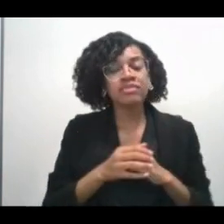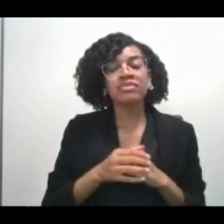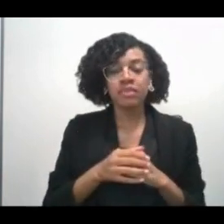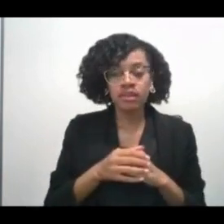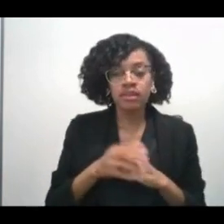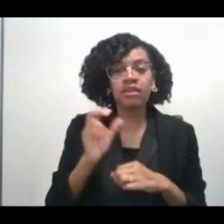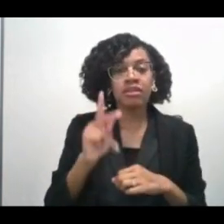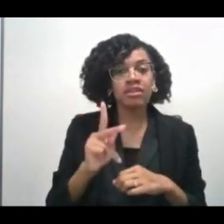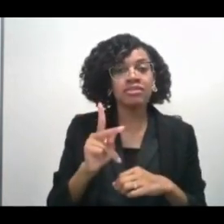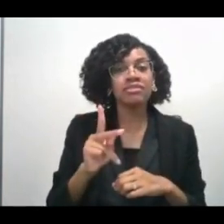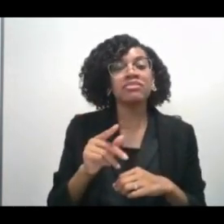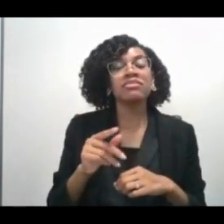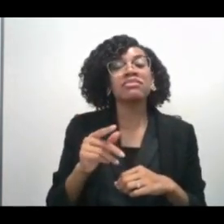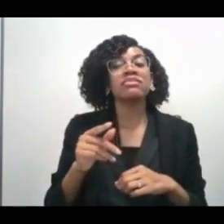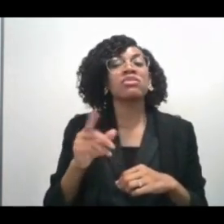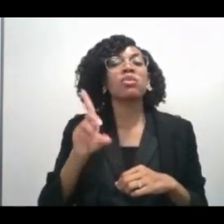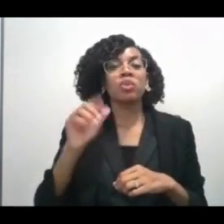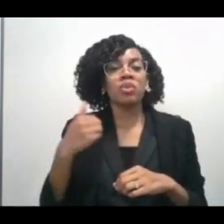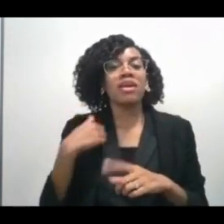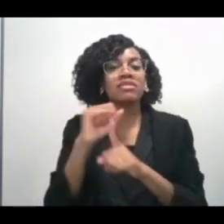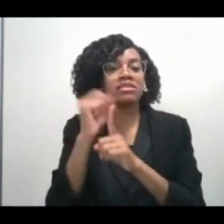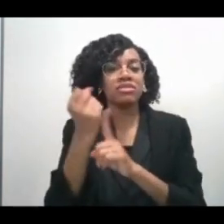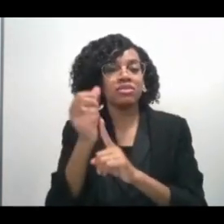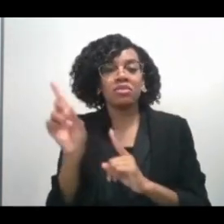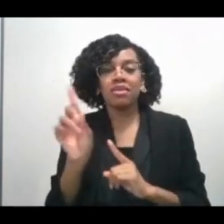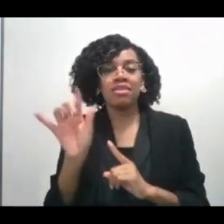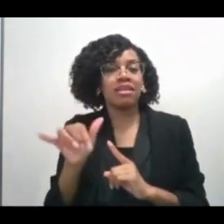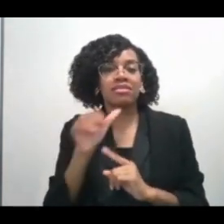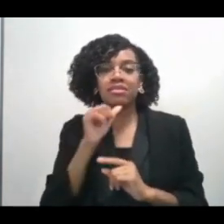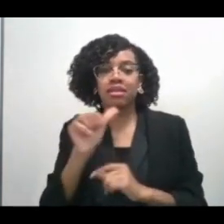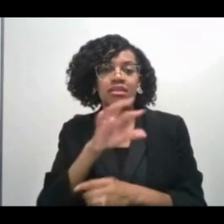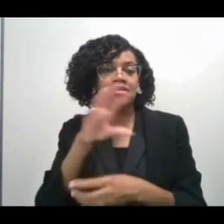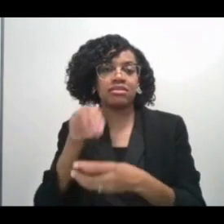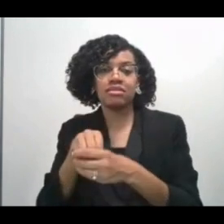not be responsive to this NOFO, where you're providing training,